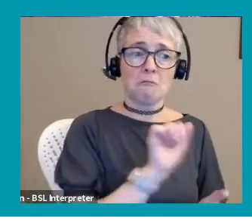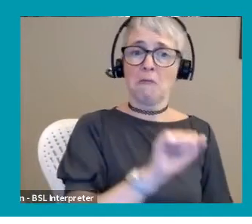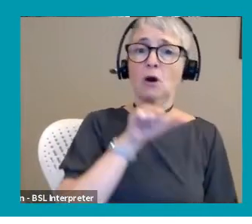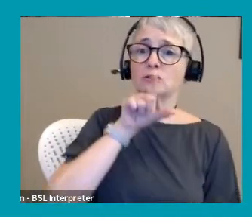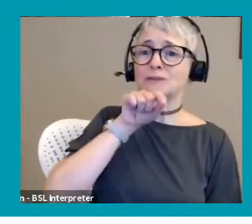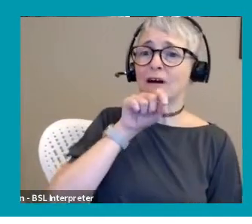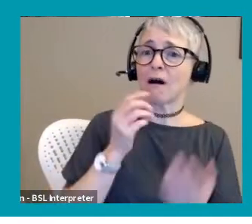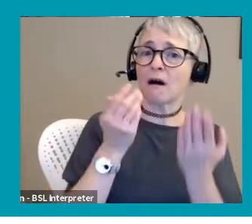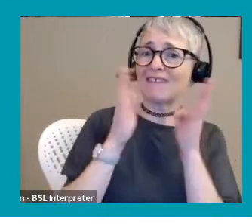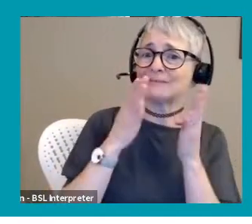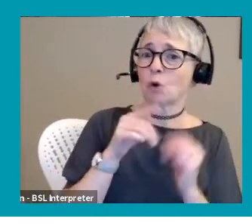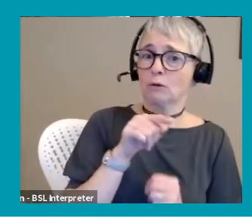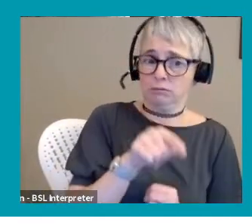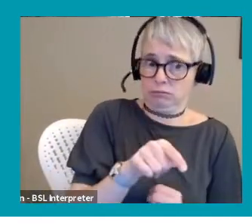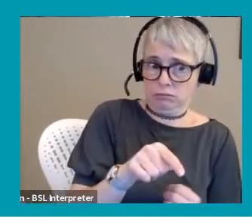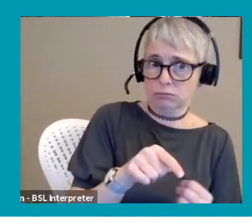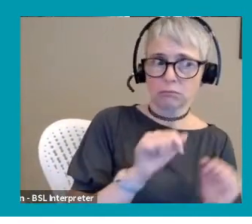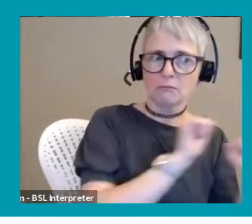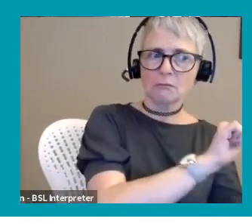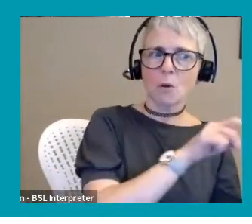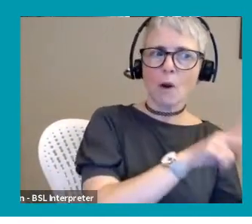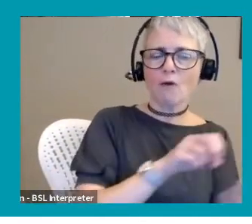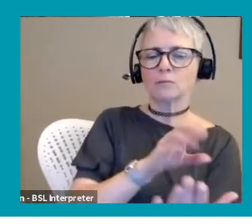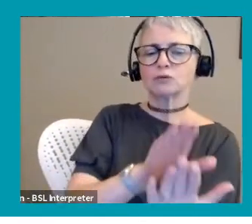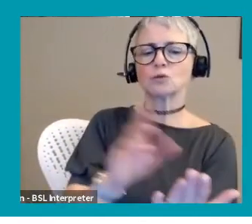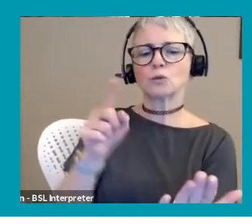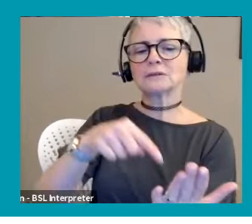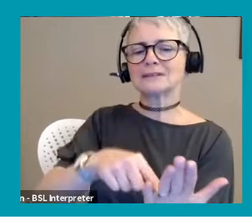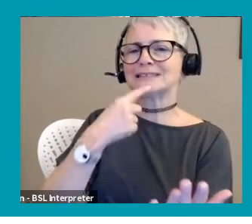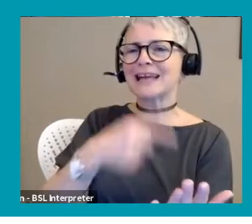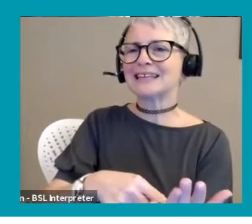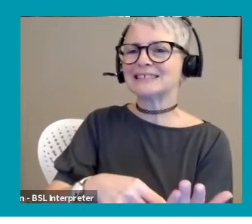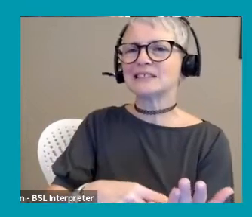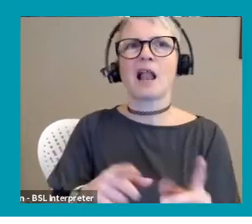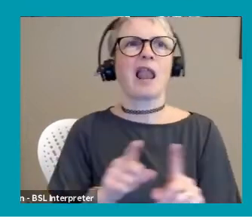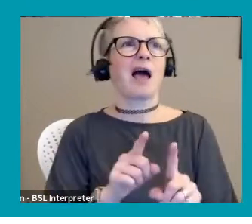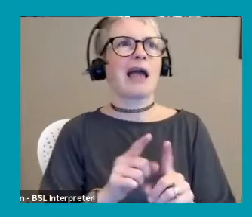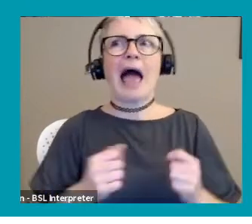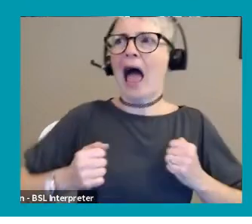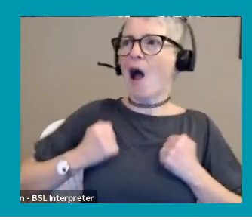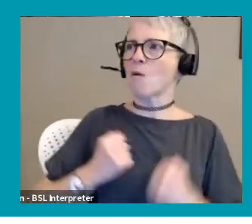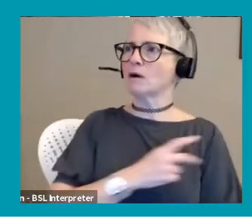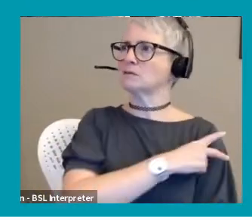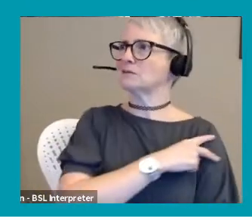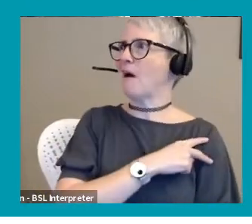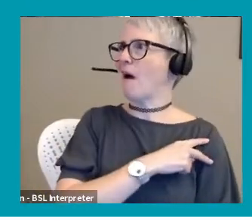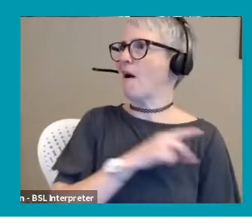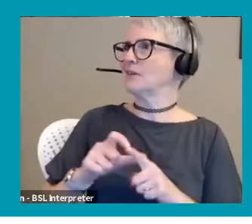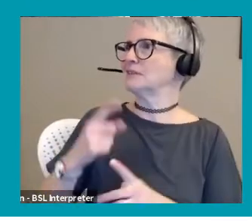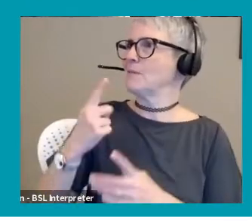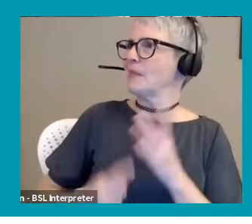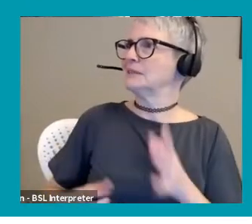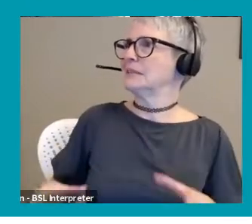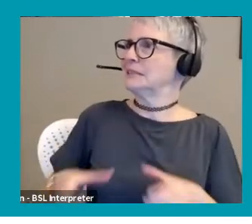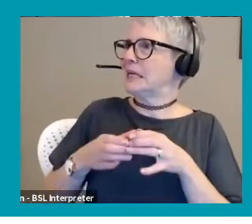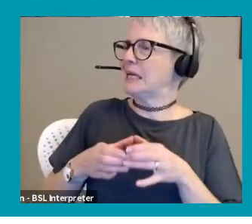Do they every say things about staff disability team met and discussed this